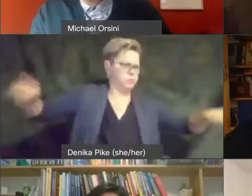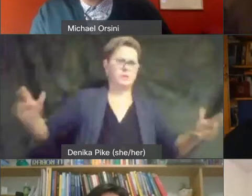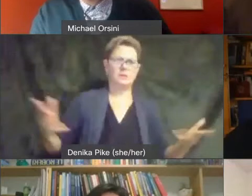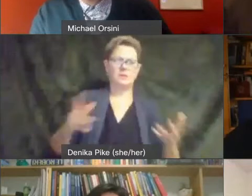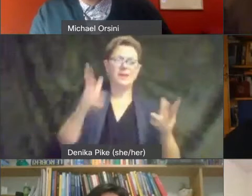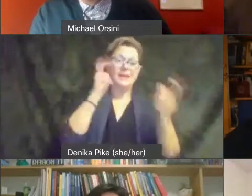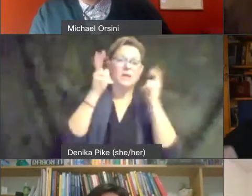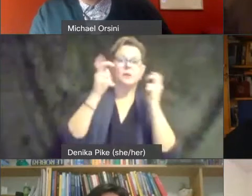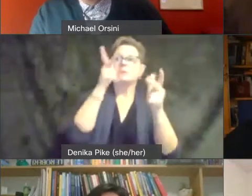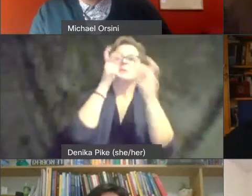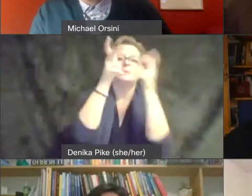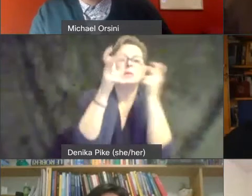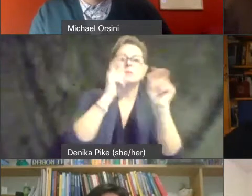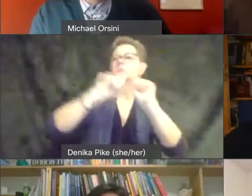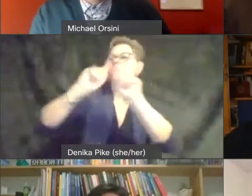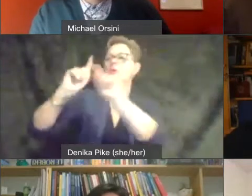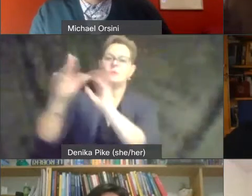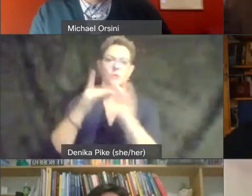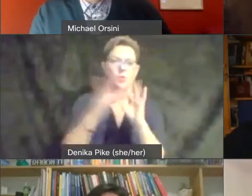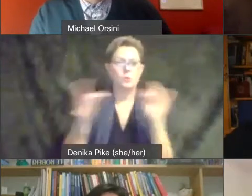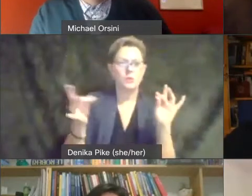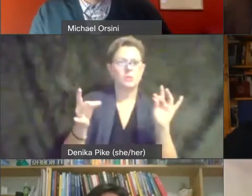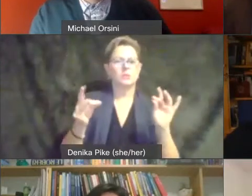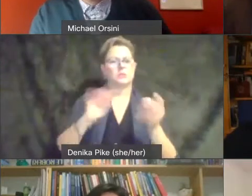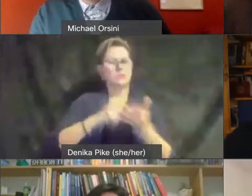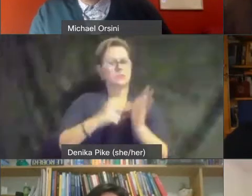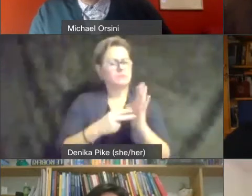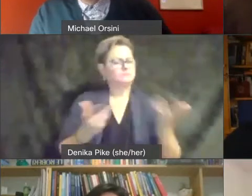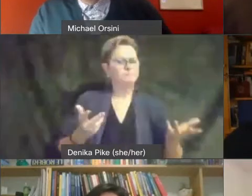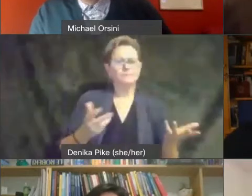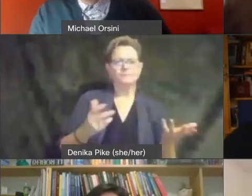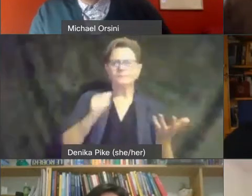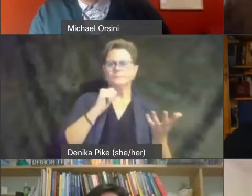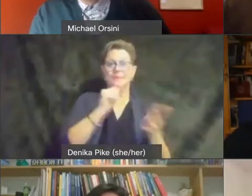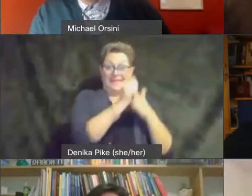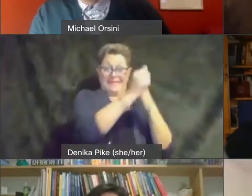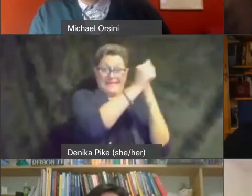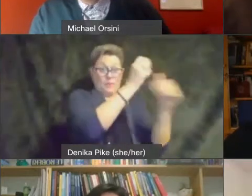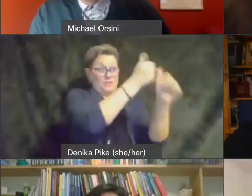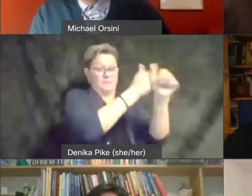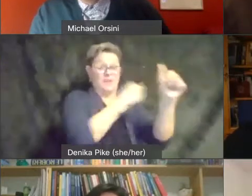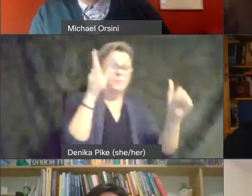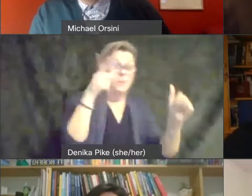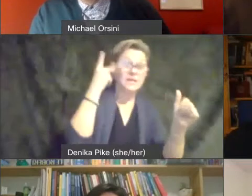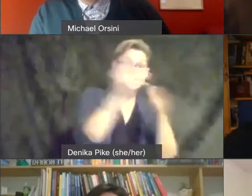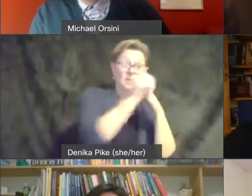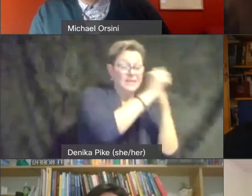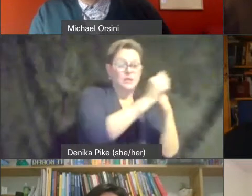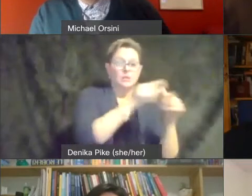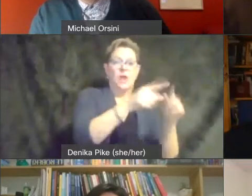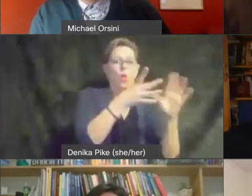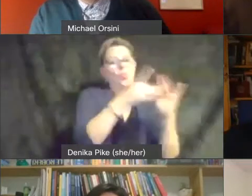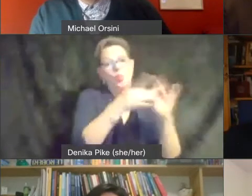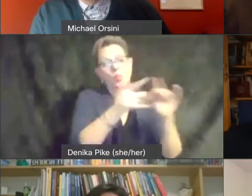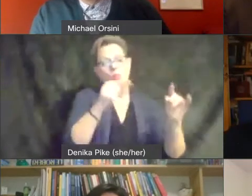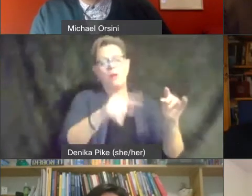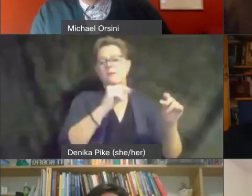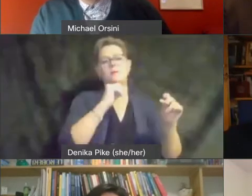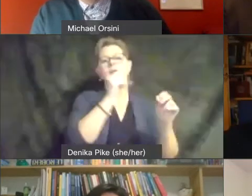Sort of, or there's been a lack of engagement from that by our leaders. So we have this interesting dynamic and a federation where are certainly.